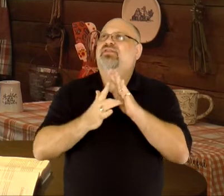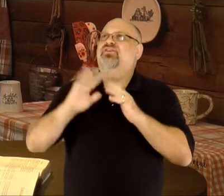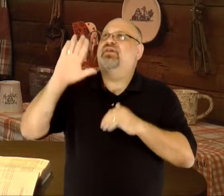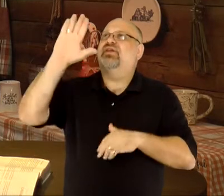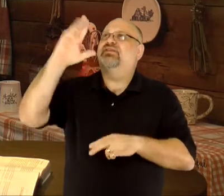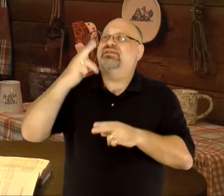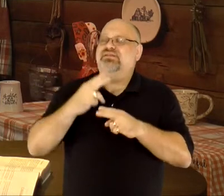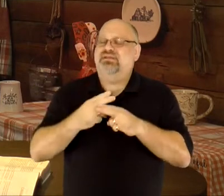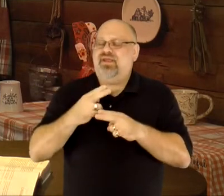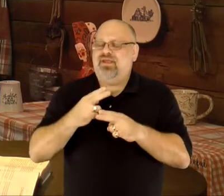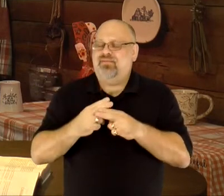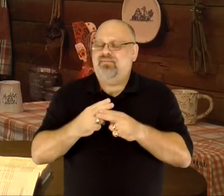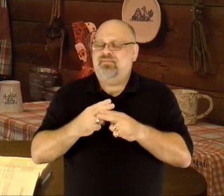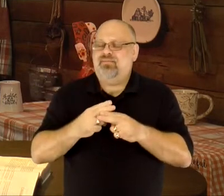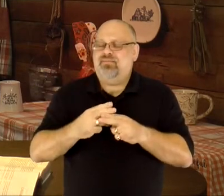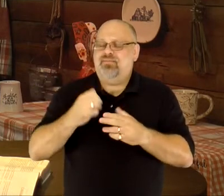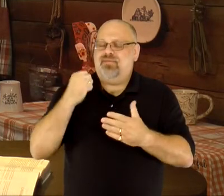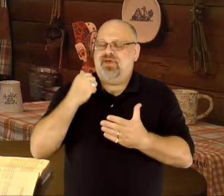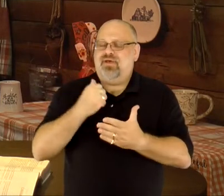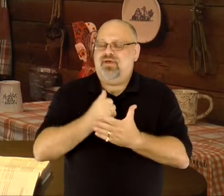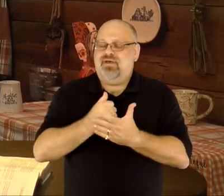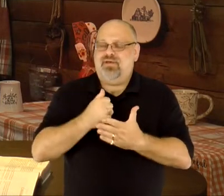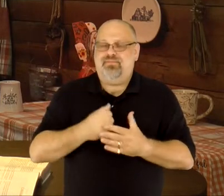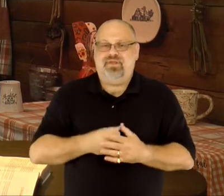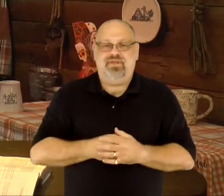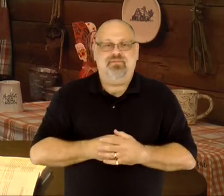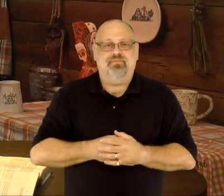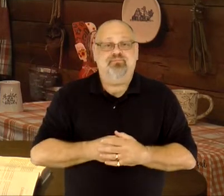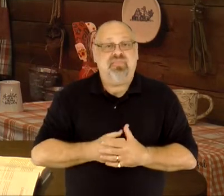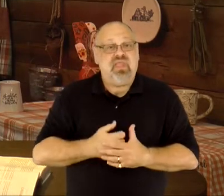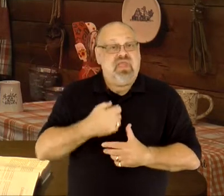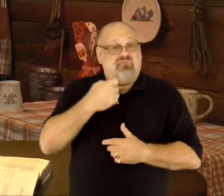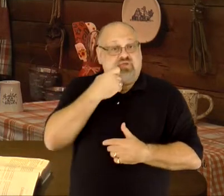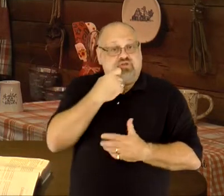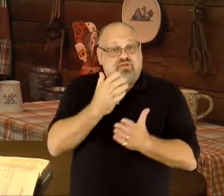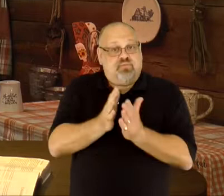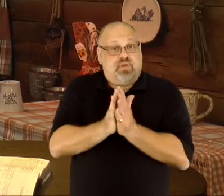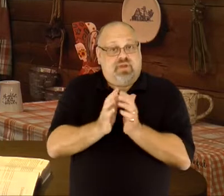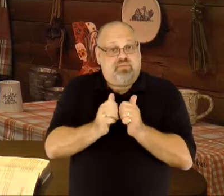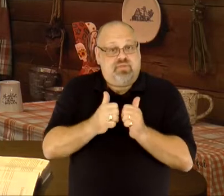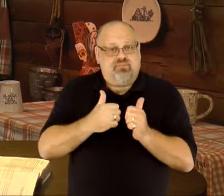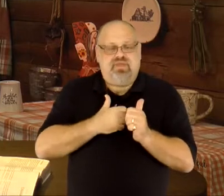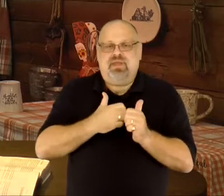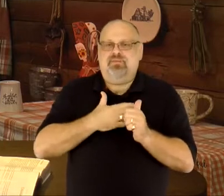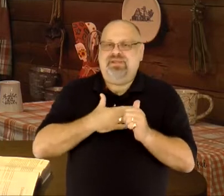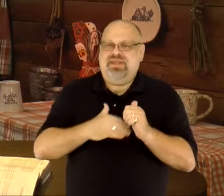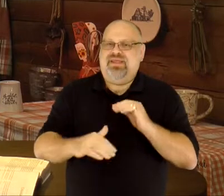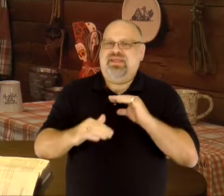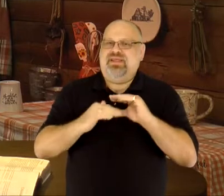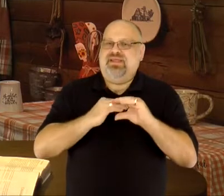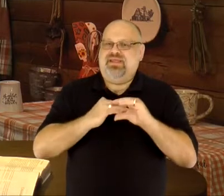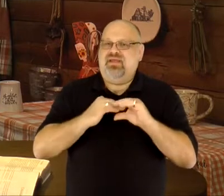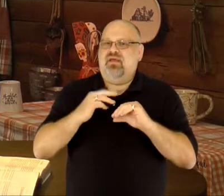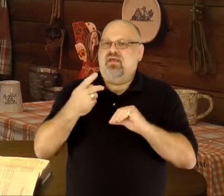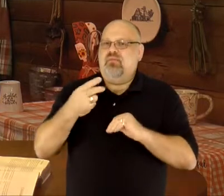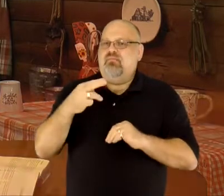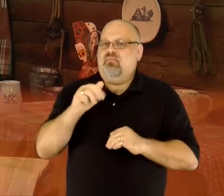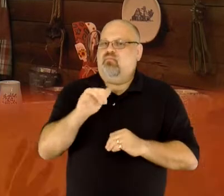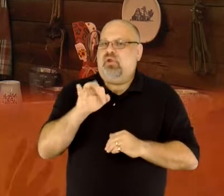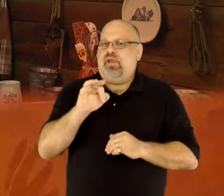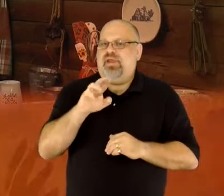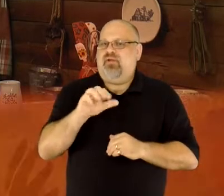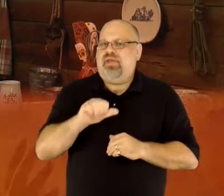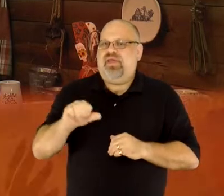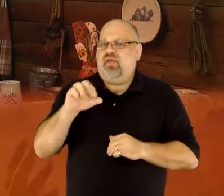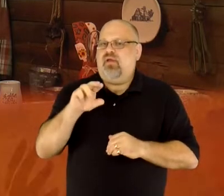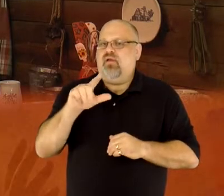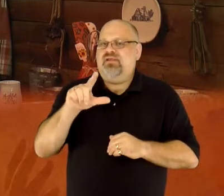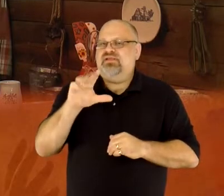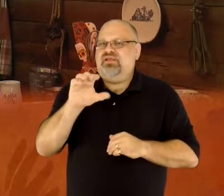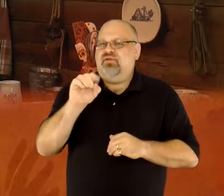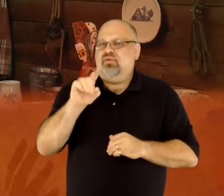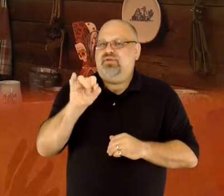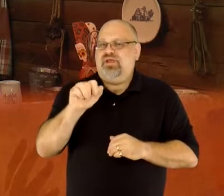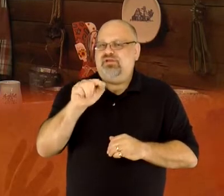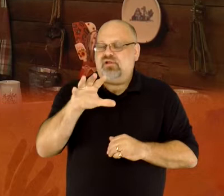In Jesus Name...Amen. If you just prayed with me, please send an e-mail to prayer@rlclodi.com. At Radiant